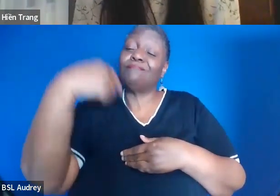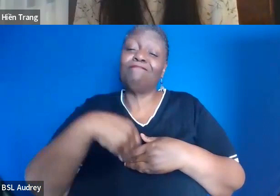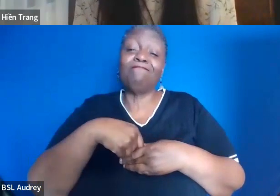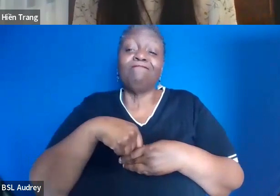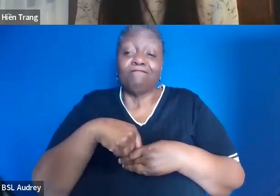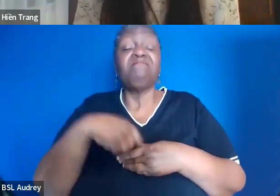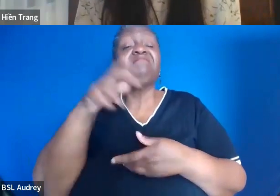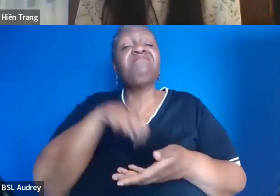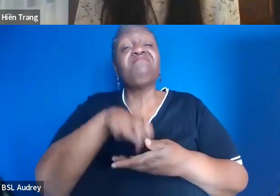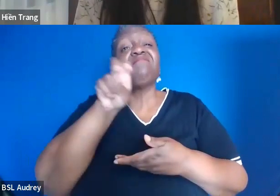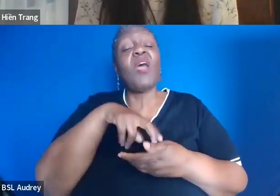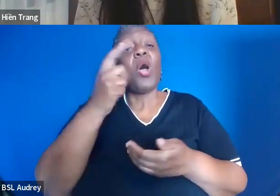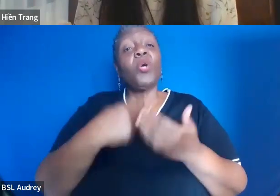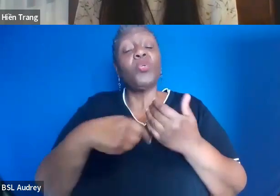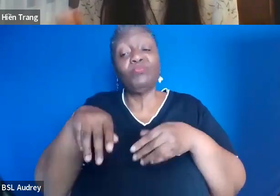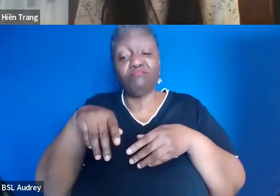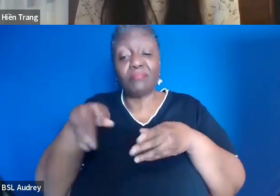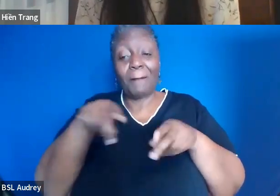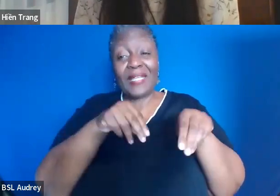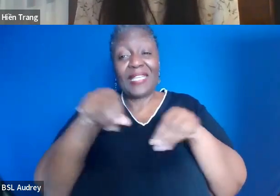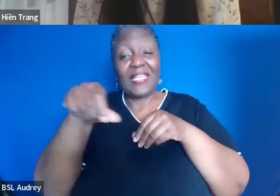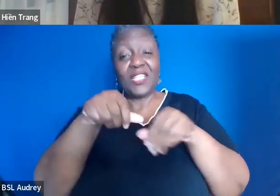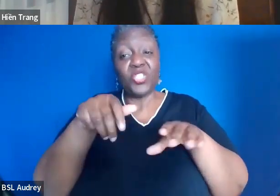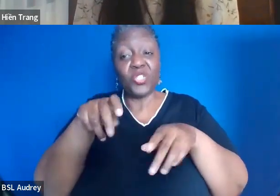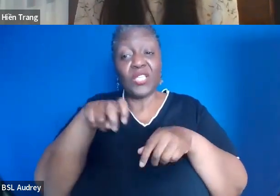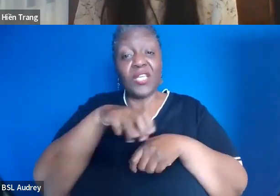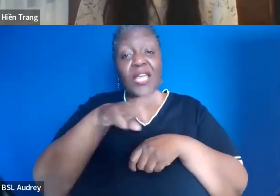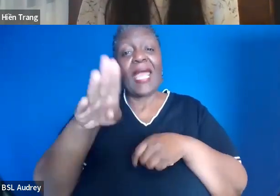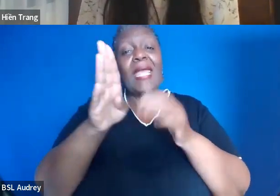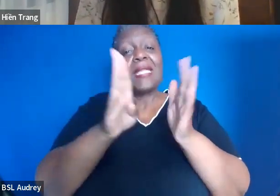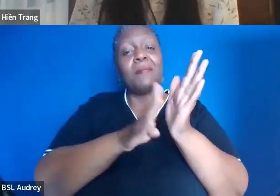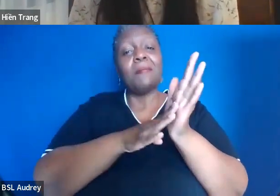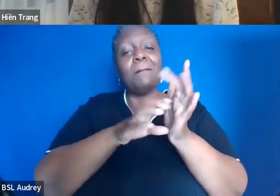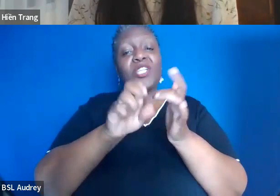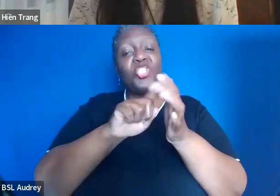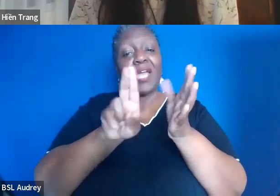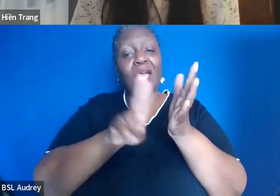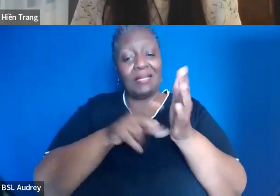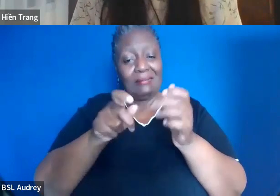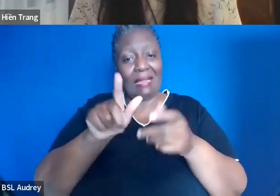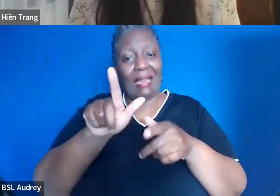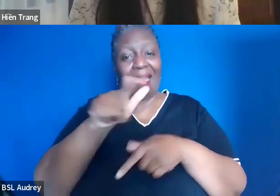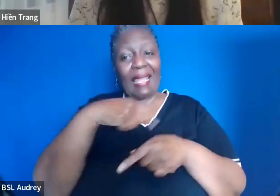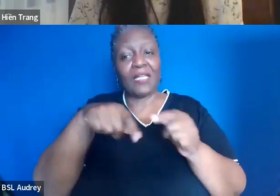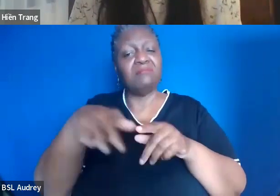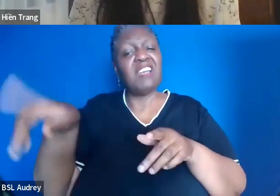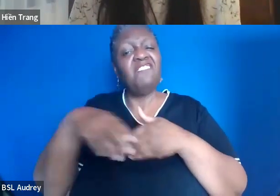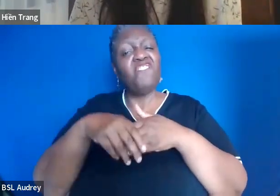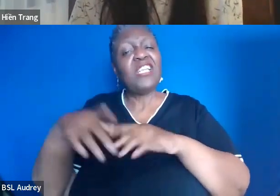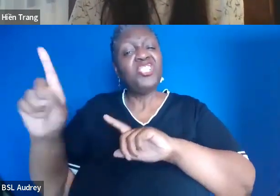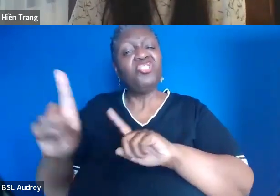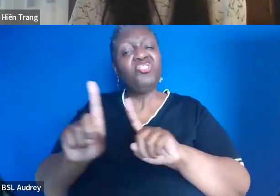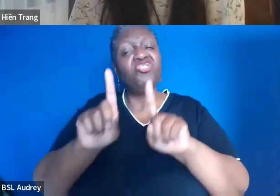was walking along the shore of the Michigan Lake in Chicago with a friend of mine he's also a poet